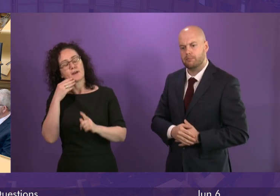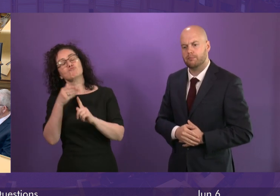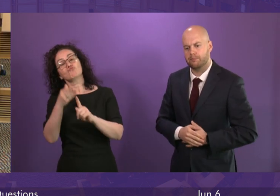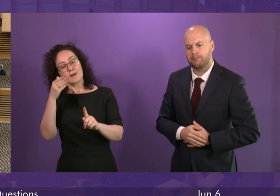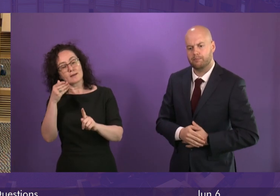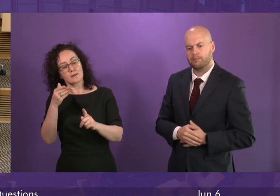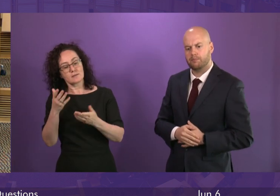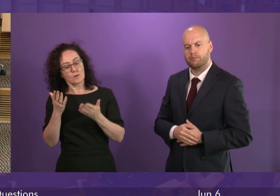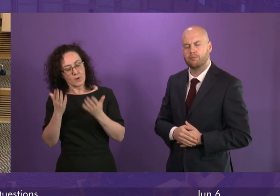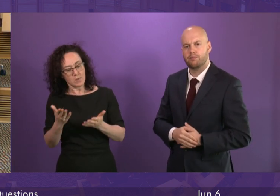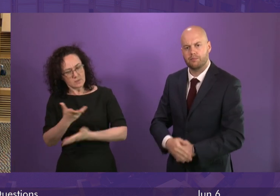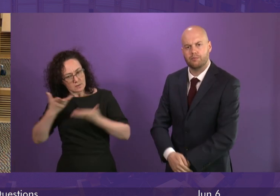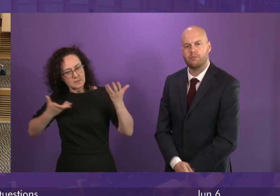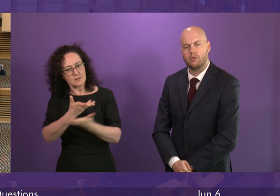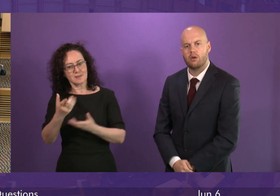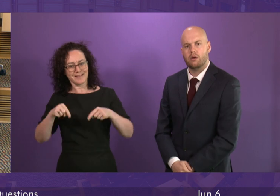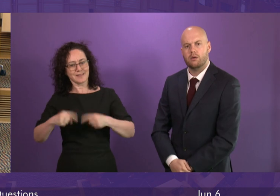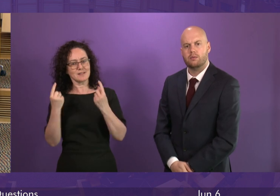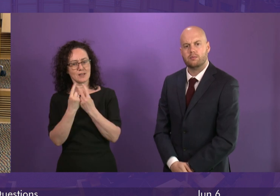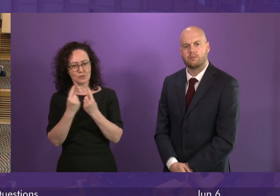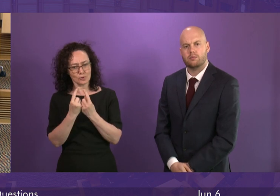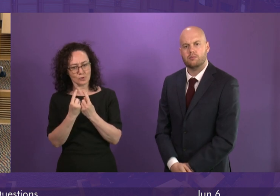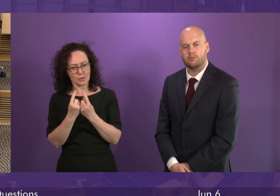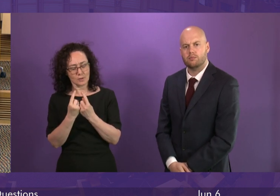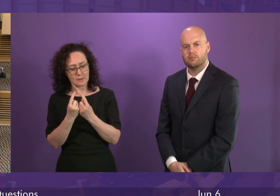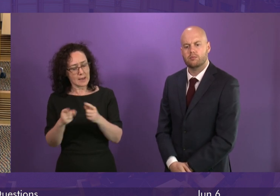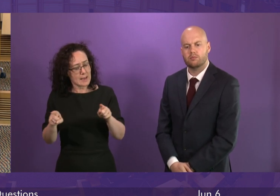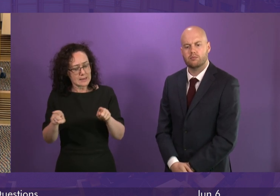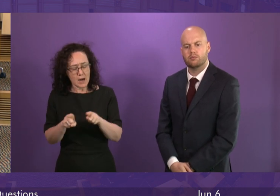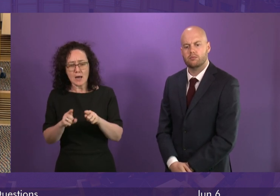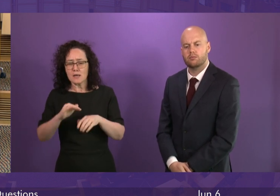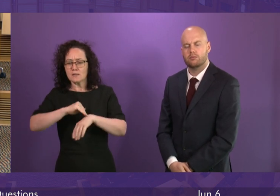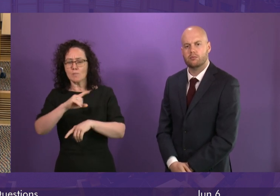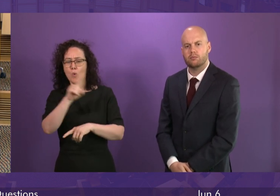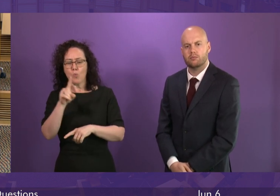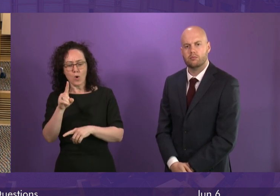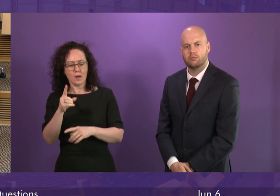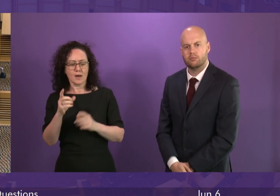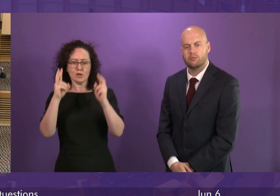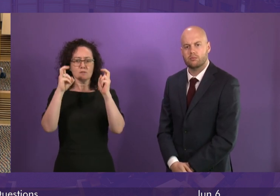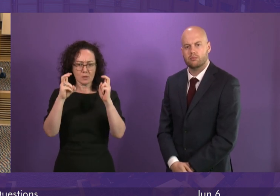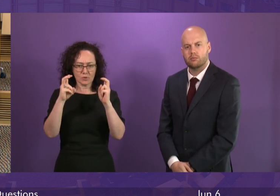that there is a debate to be had. There is a debate to be had about every topic in education—education